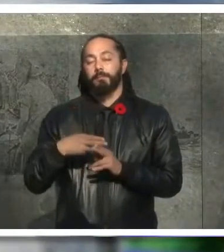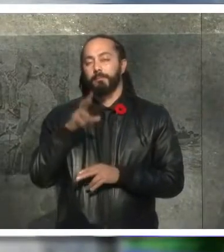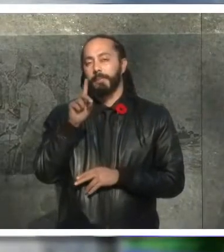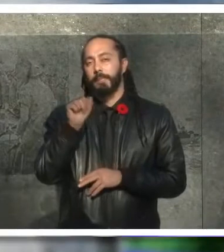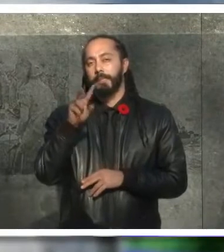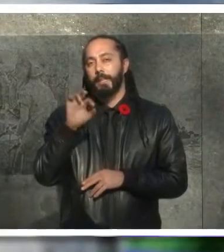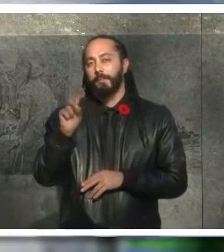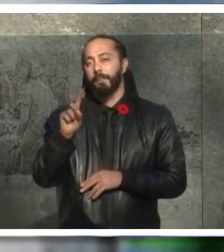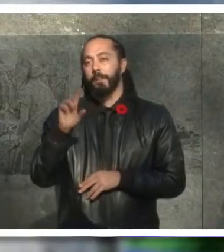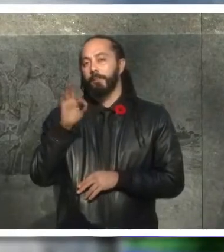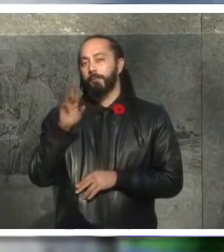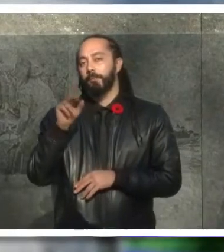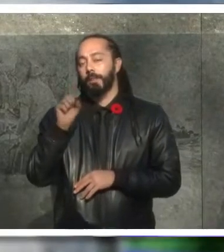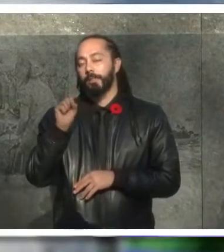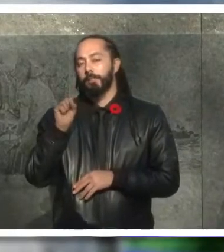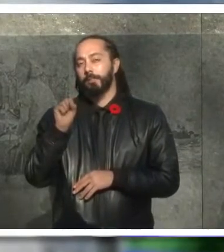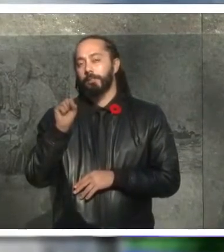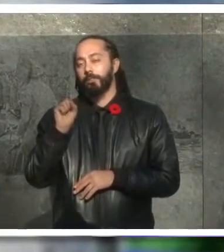, major general retired, David Frazier.